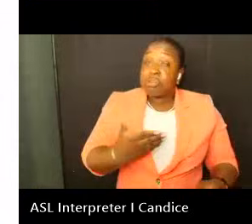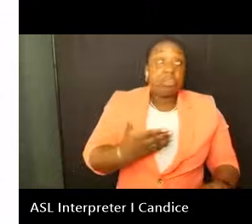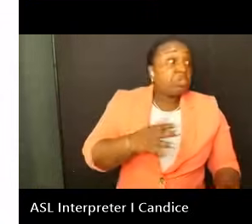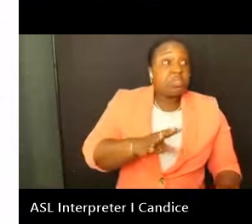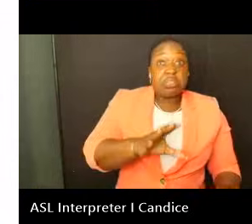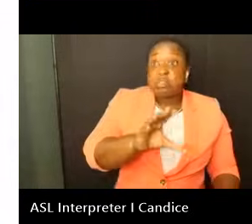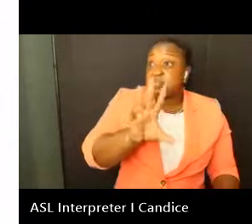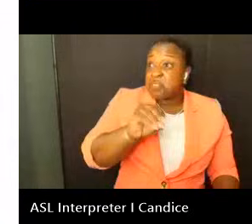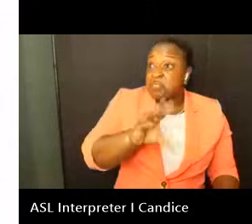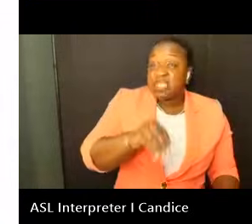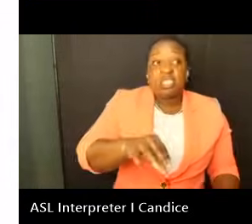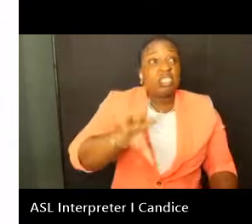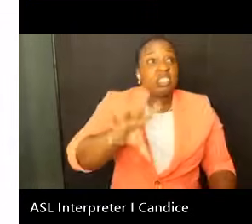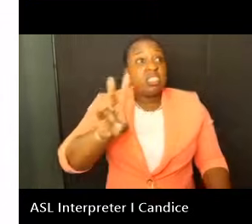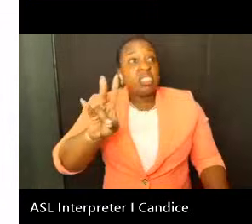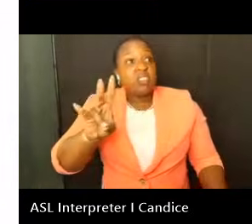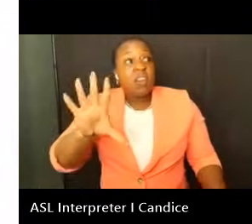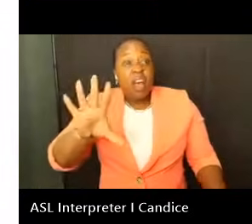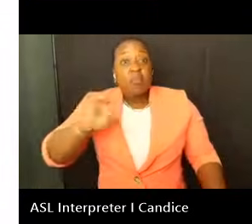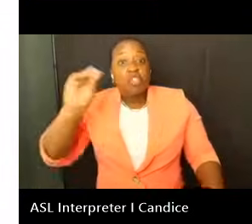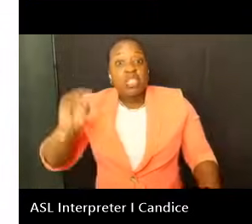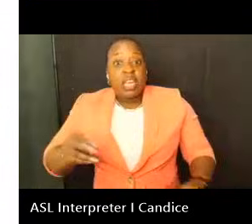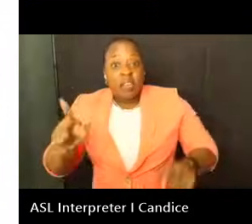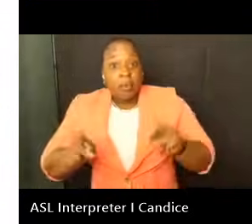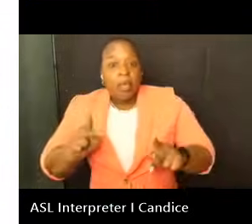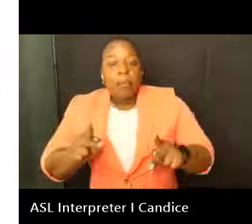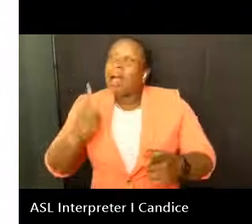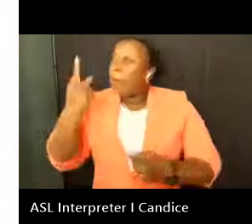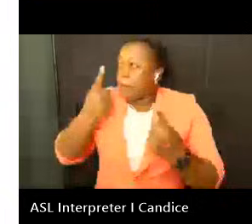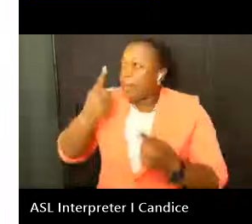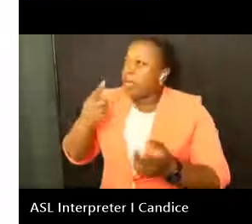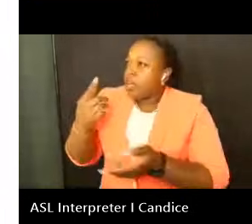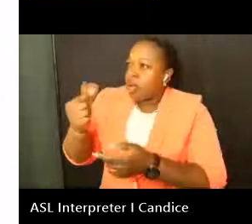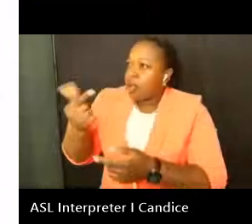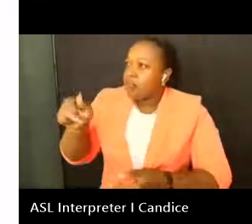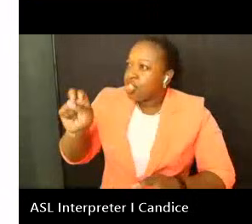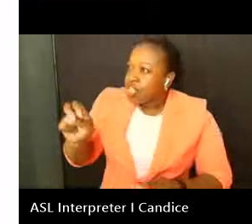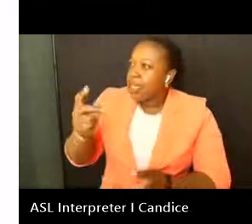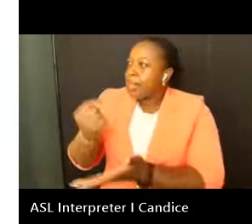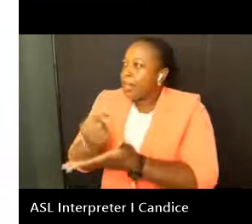I'm thinking about gene therapy or transplant therapy, never get to that point, Antuan. They